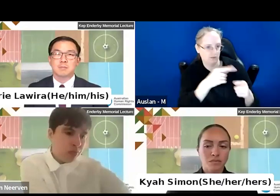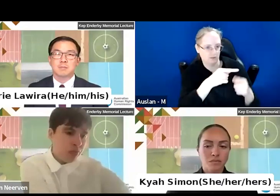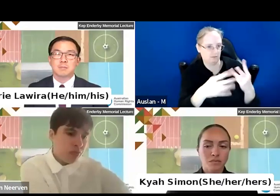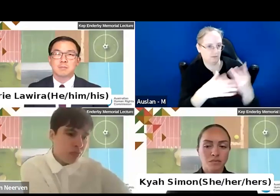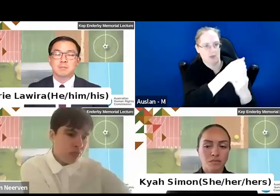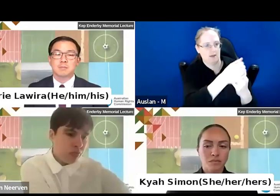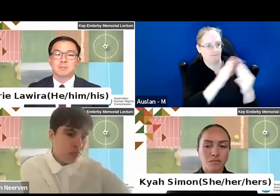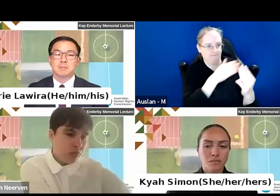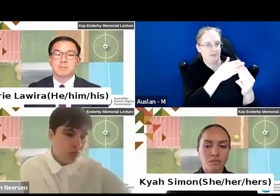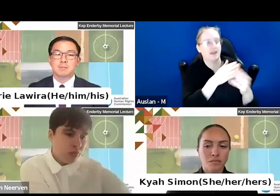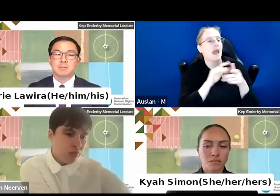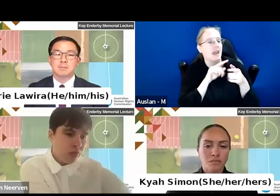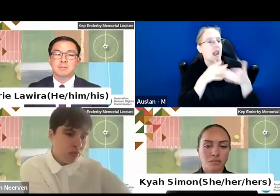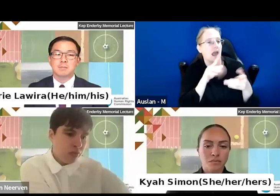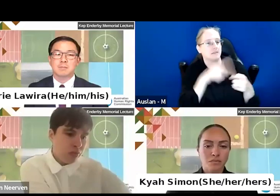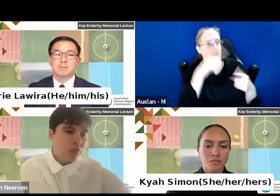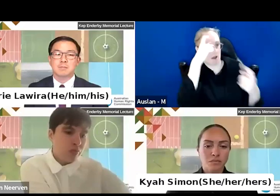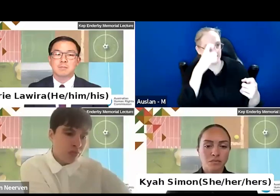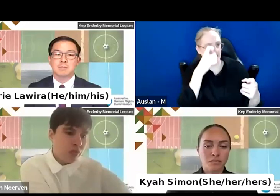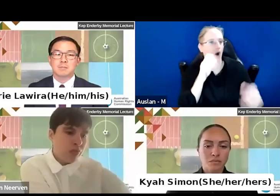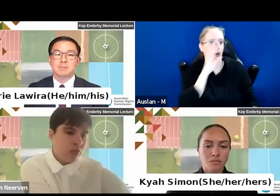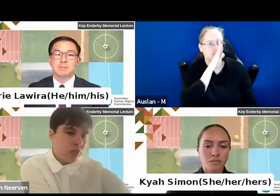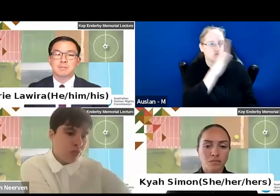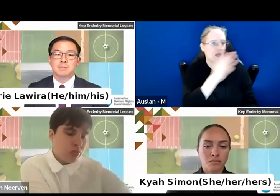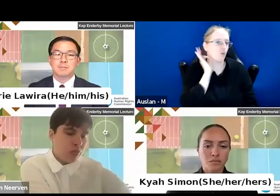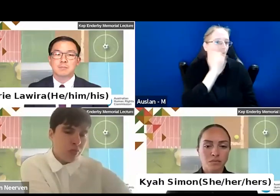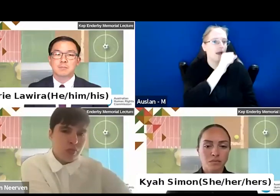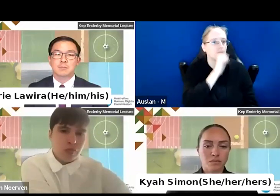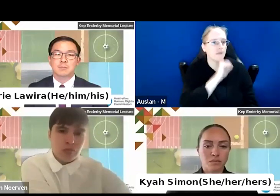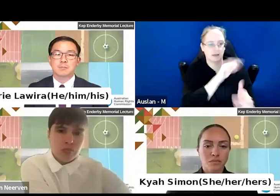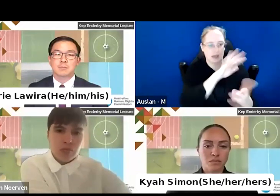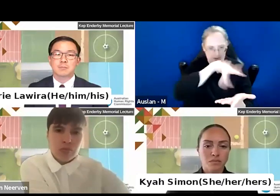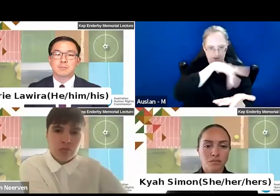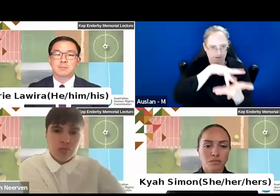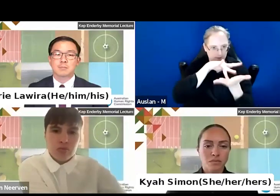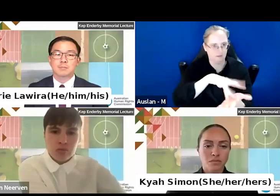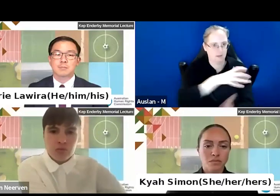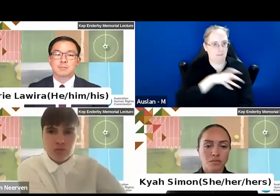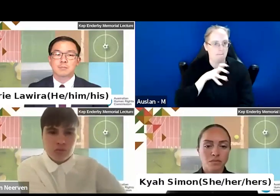heteronormative, patriarchal whiteness. And so that's